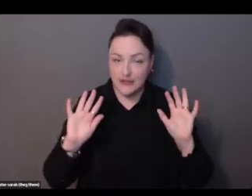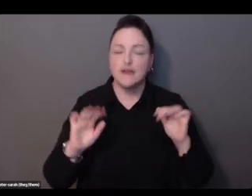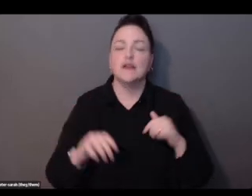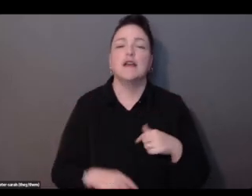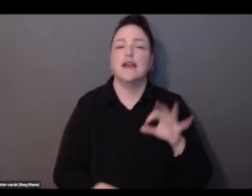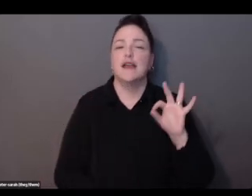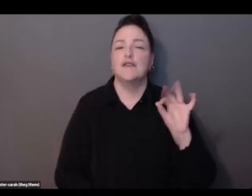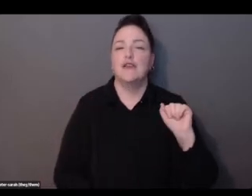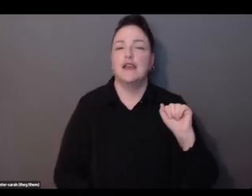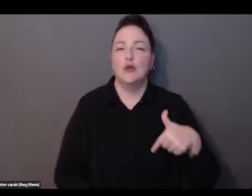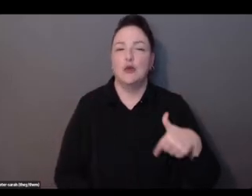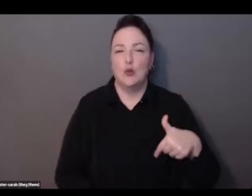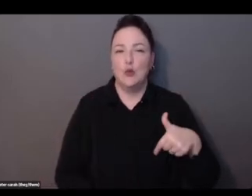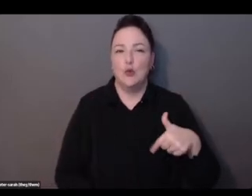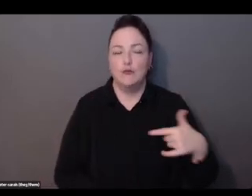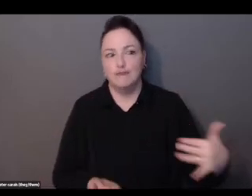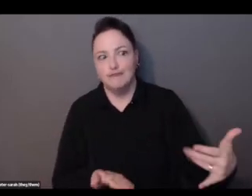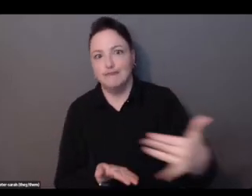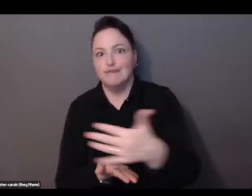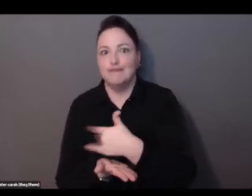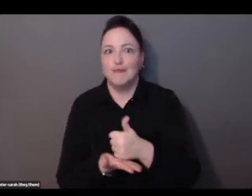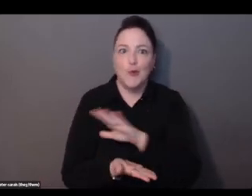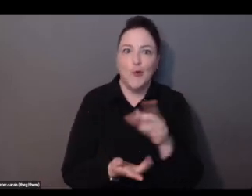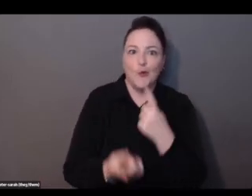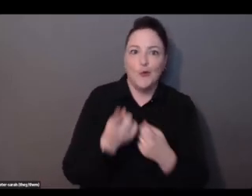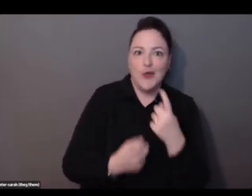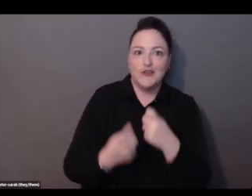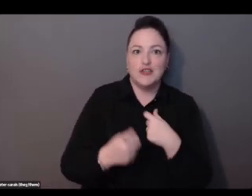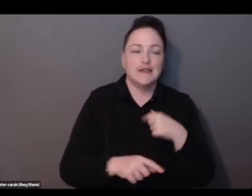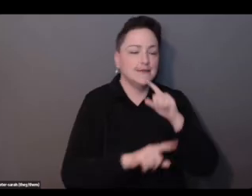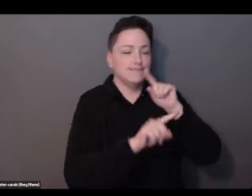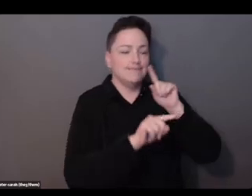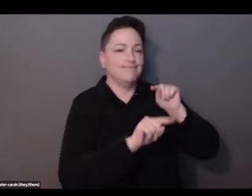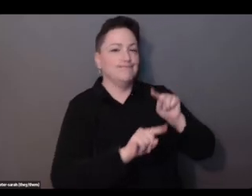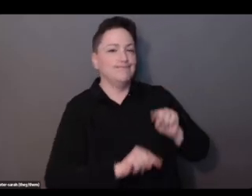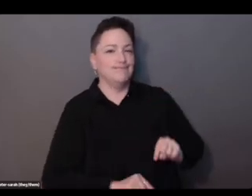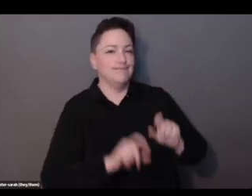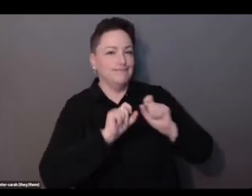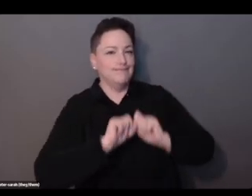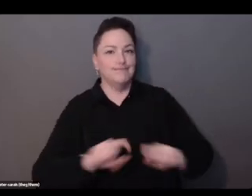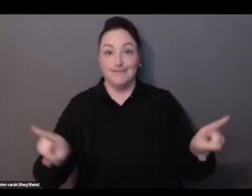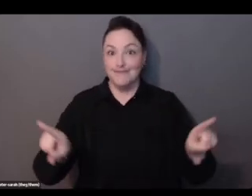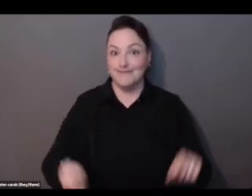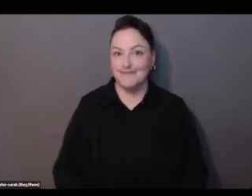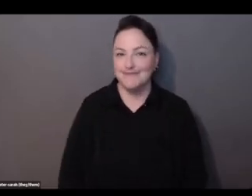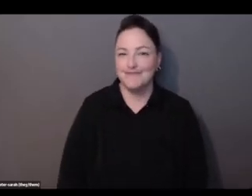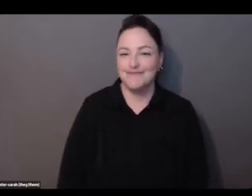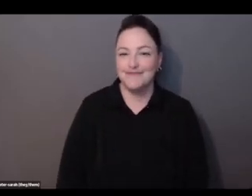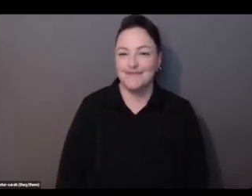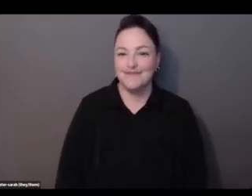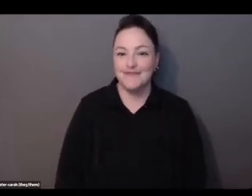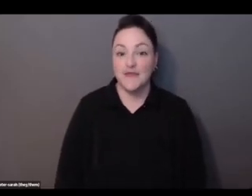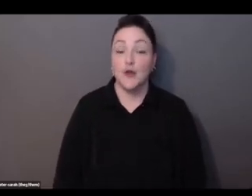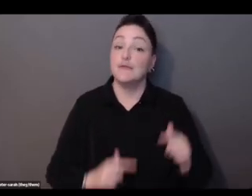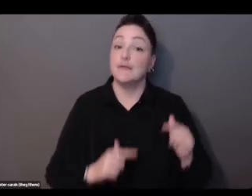So please enter your questions, and I'm going to turn it over now, I believe, to Hannah,